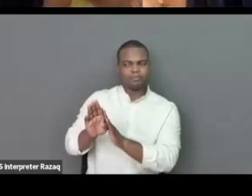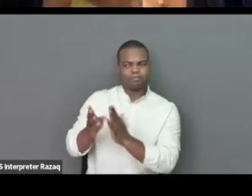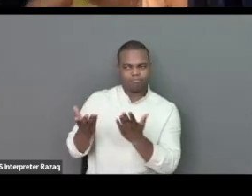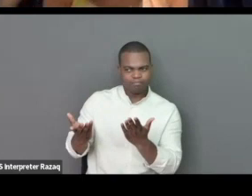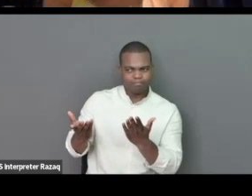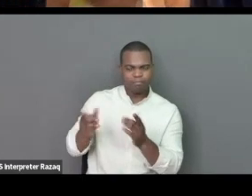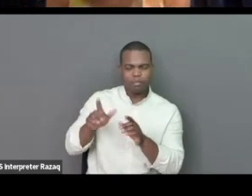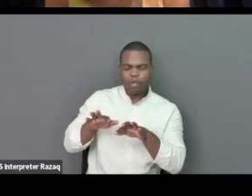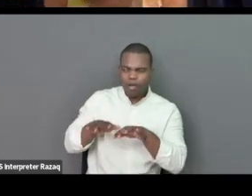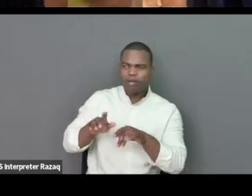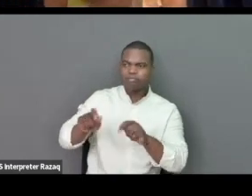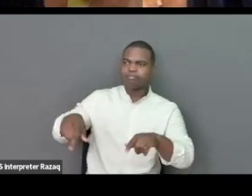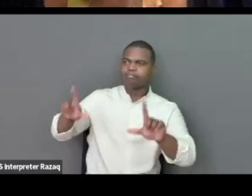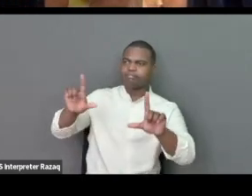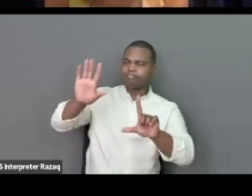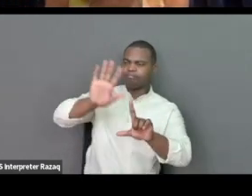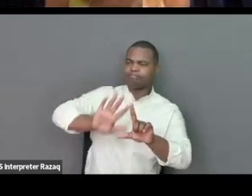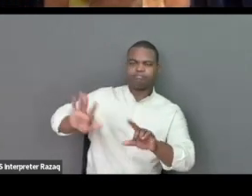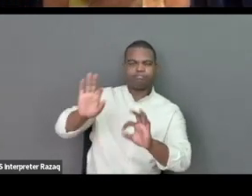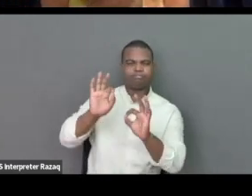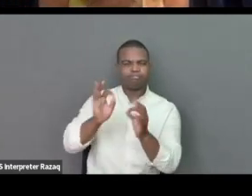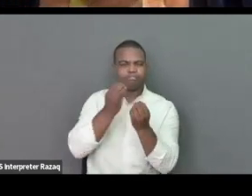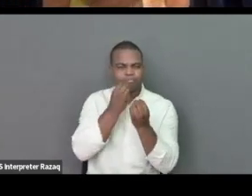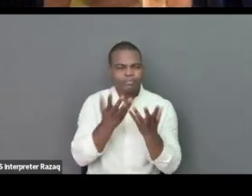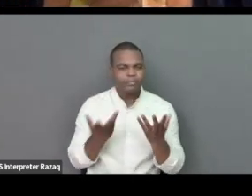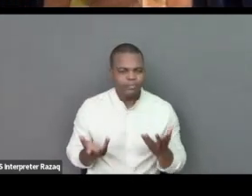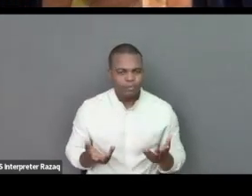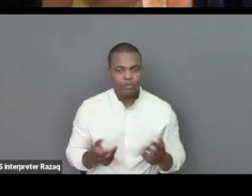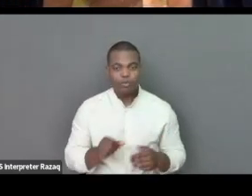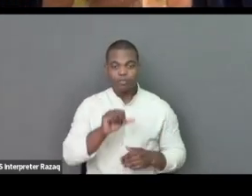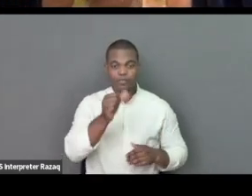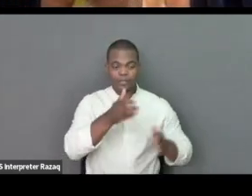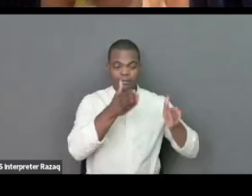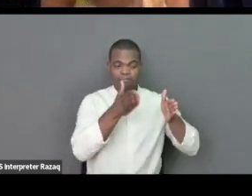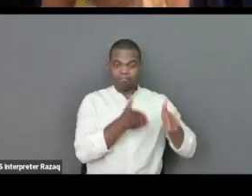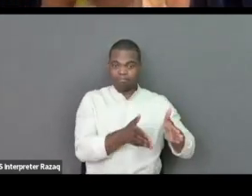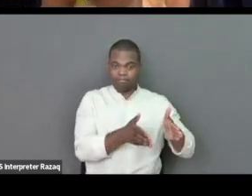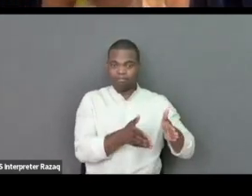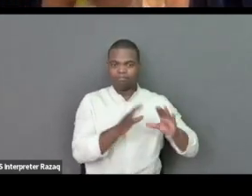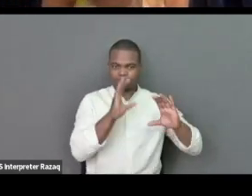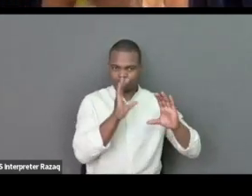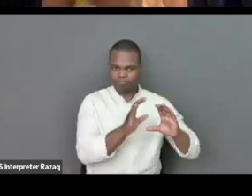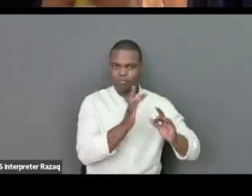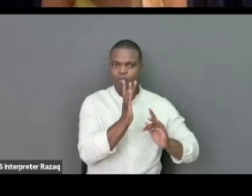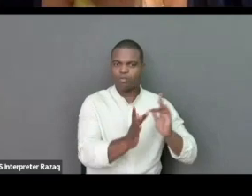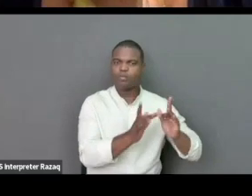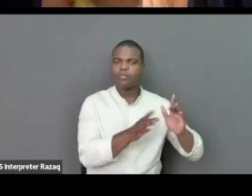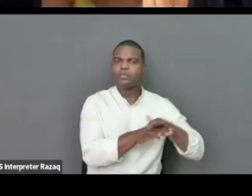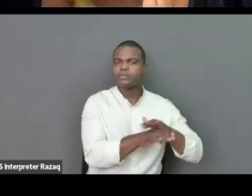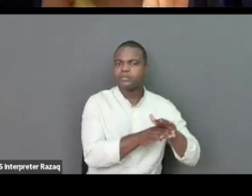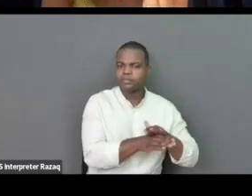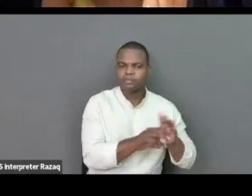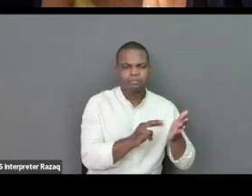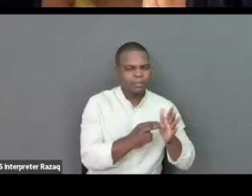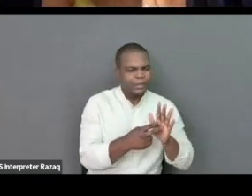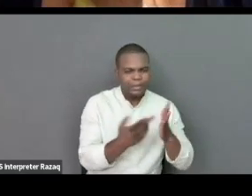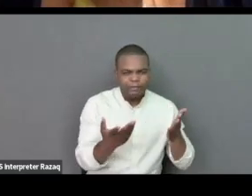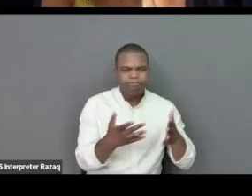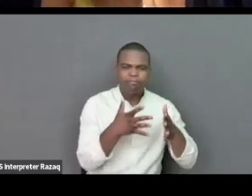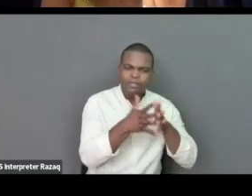it talks about the user needs, so the variety of user groups and target audiences and how different user groups use the web and where the barriers